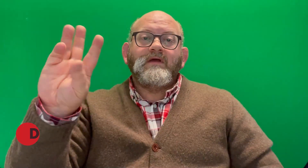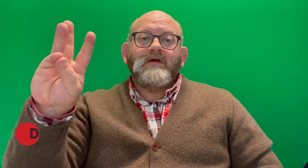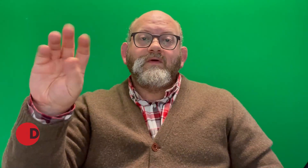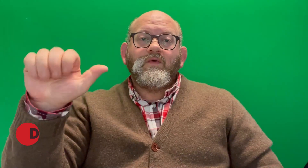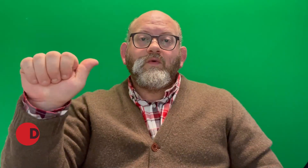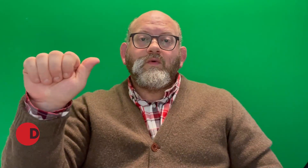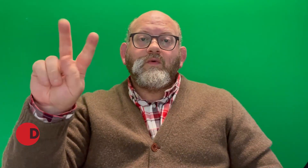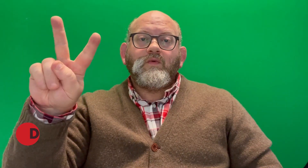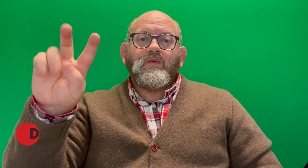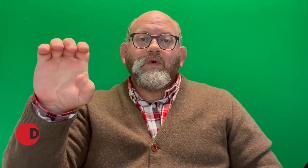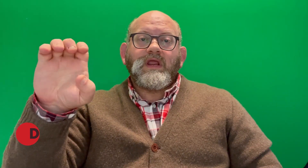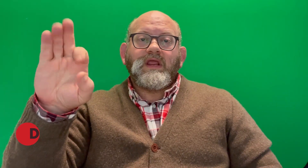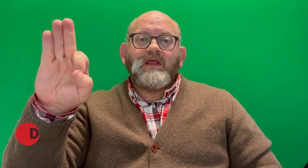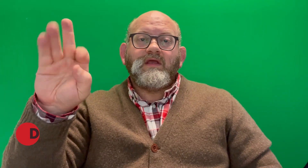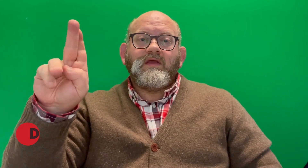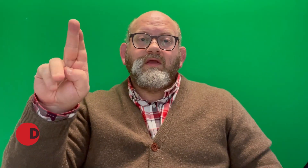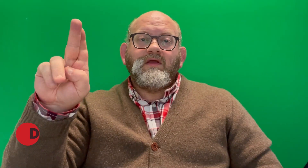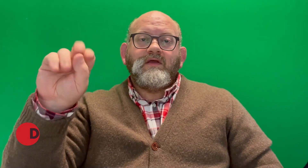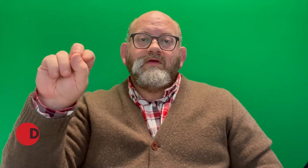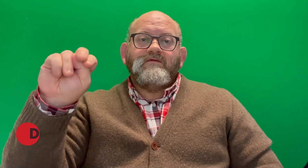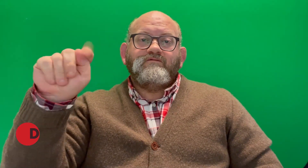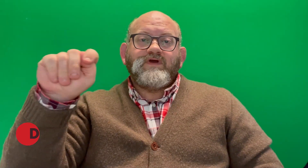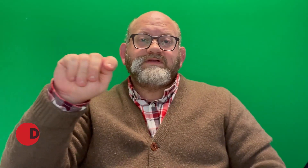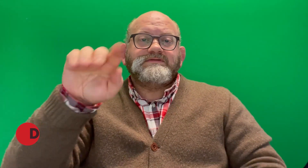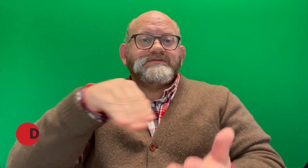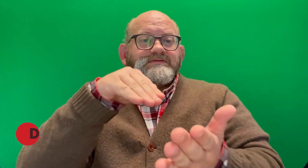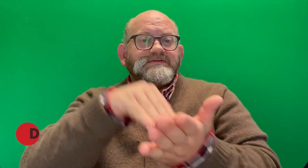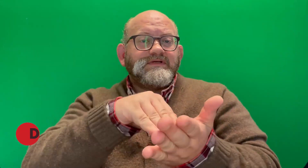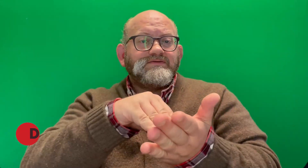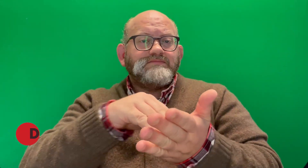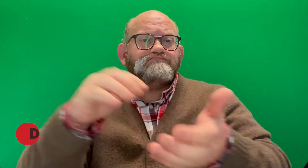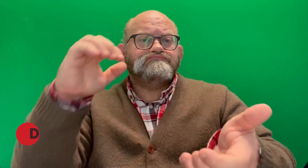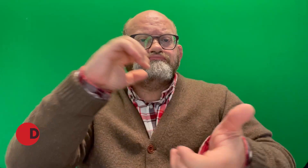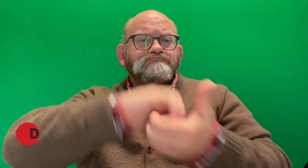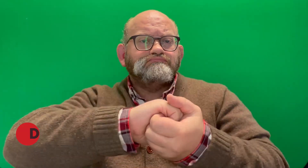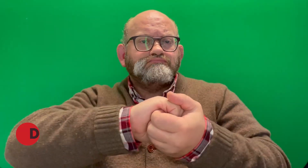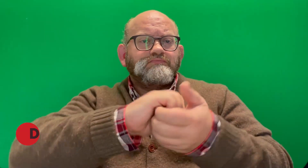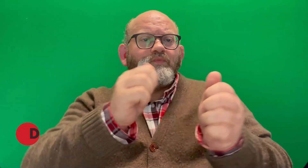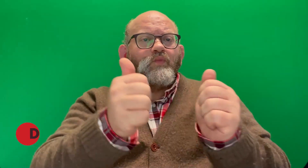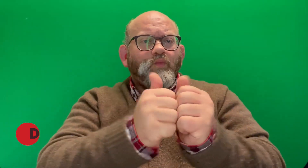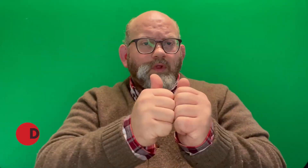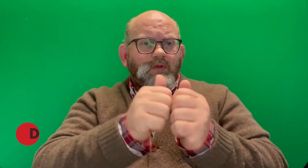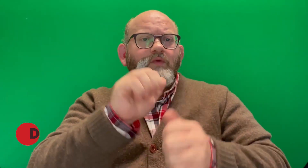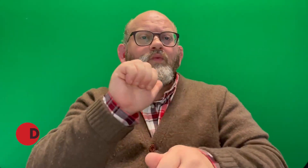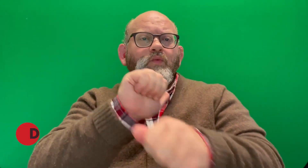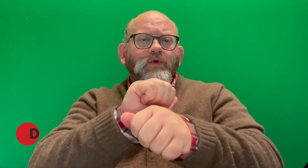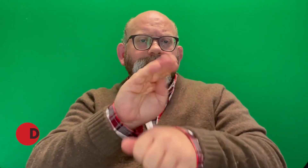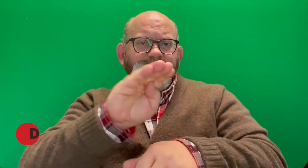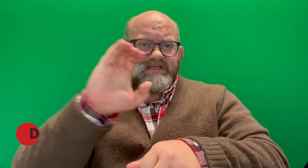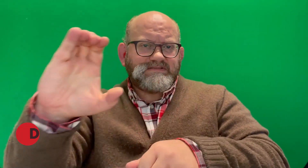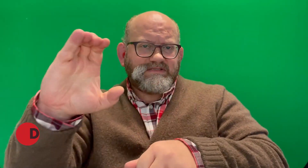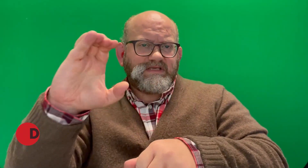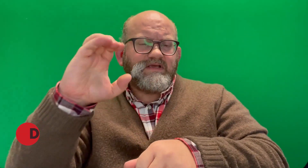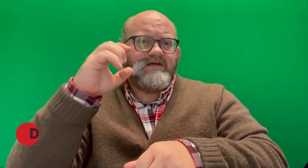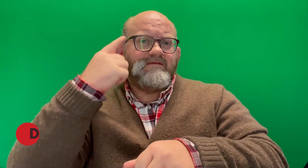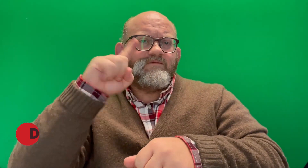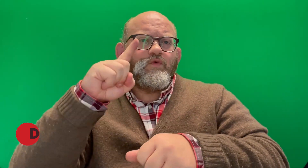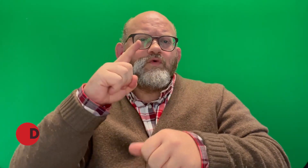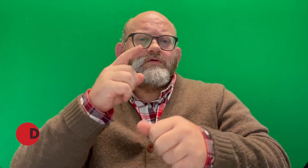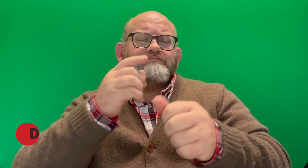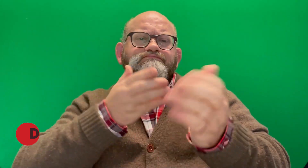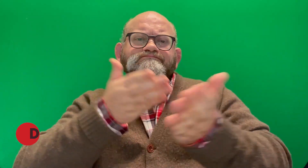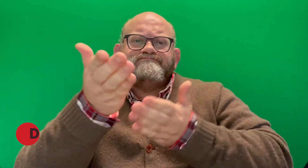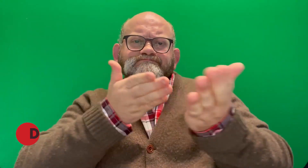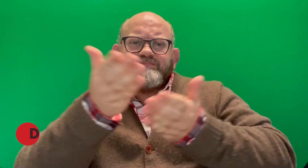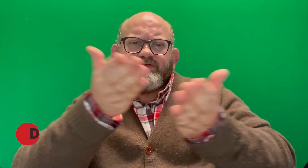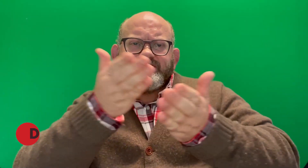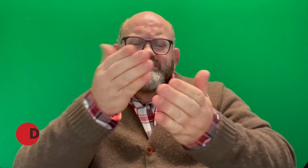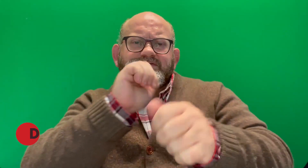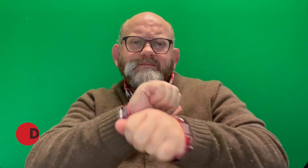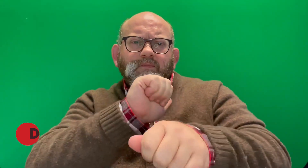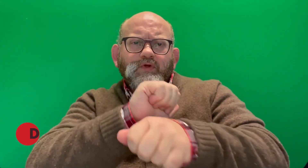Wavefront Centre is a WorkBC subcontractor providing employment